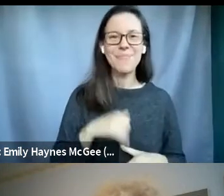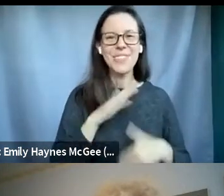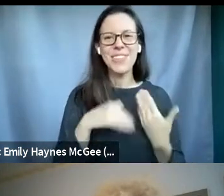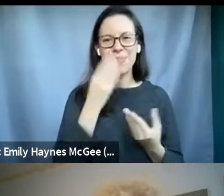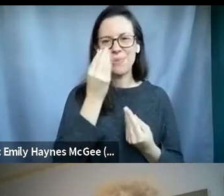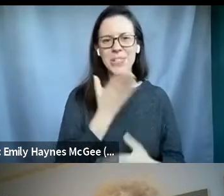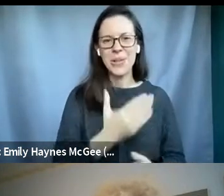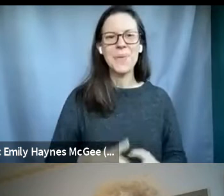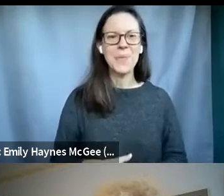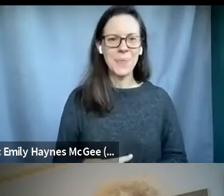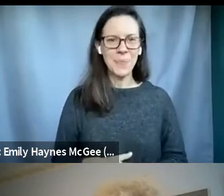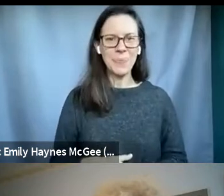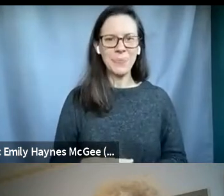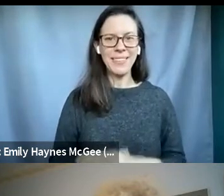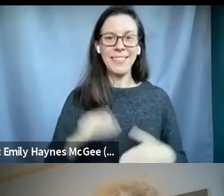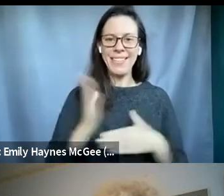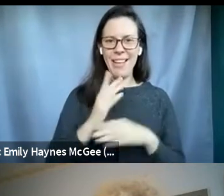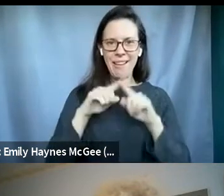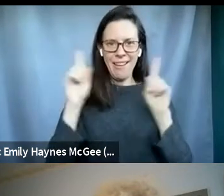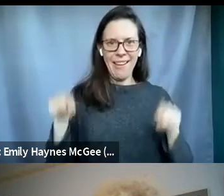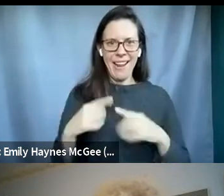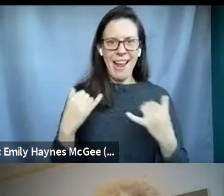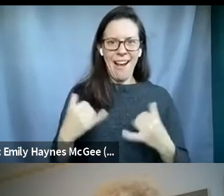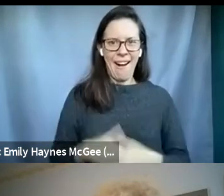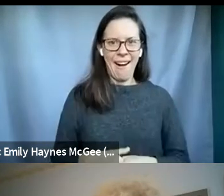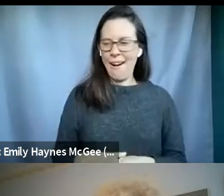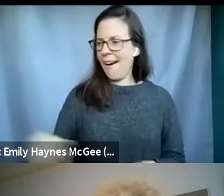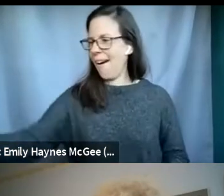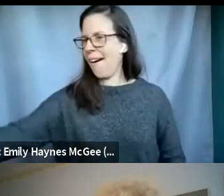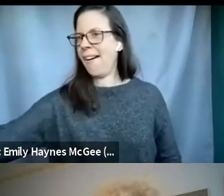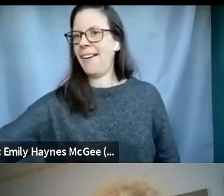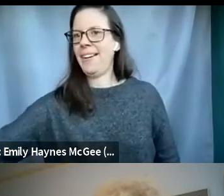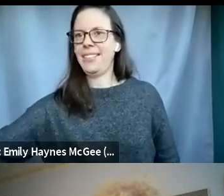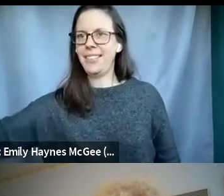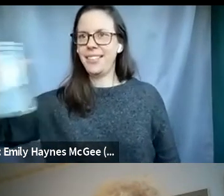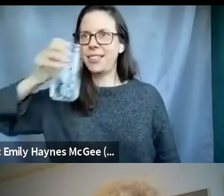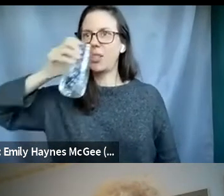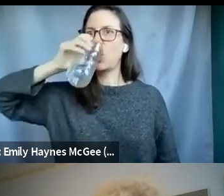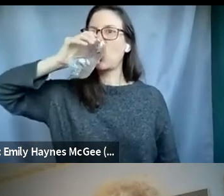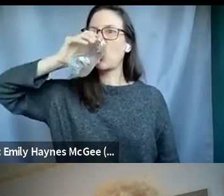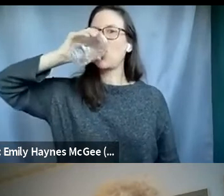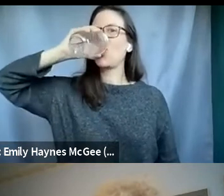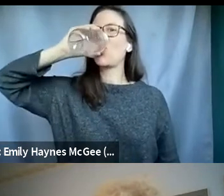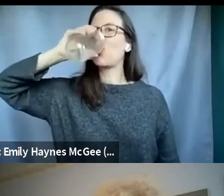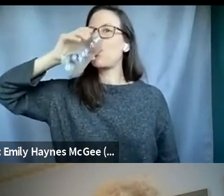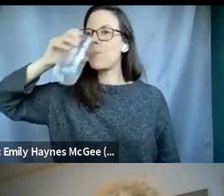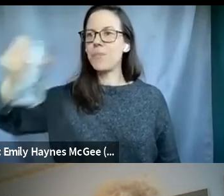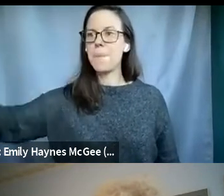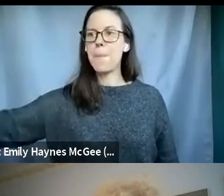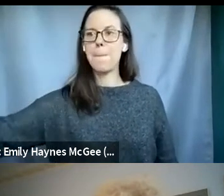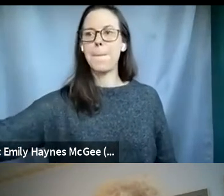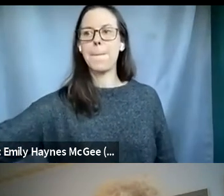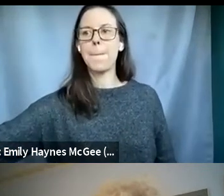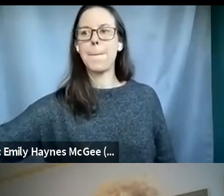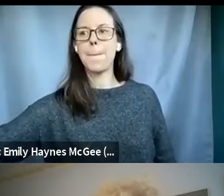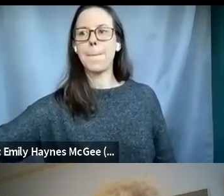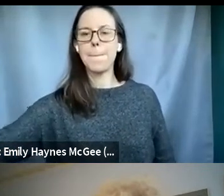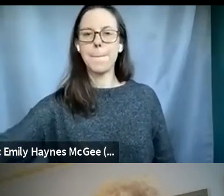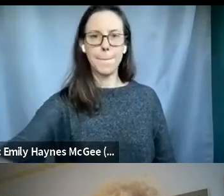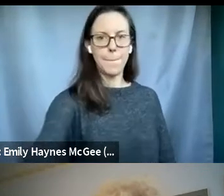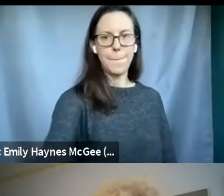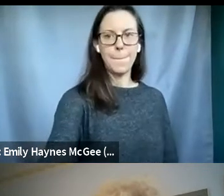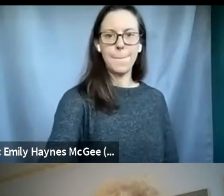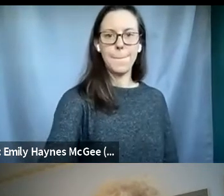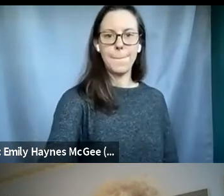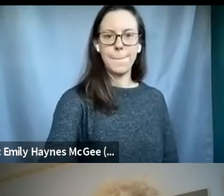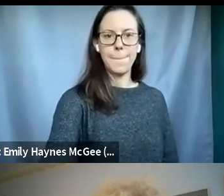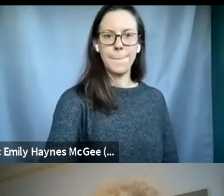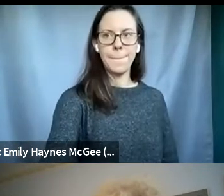So let me share my screen real quick.